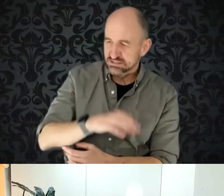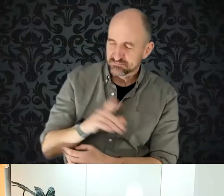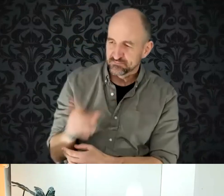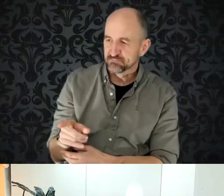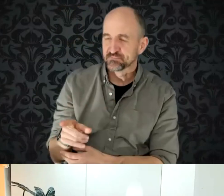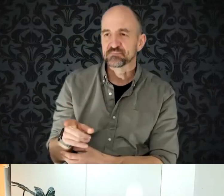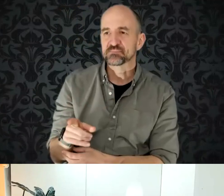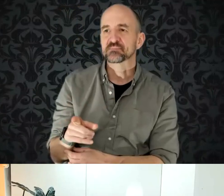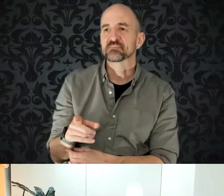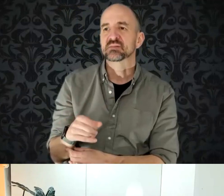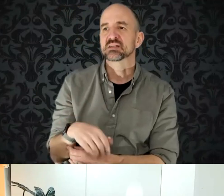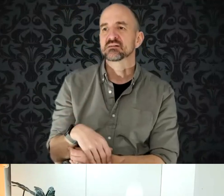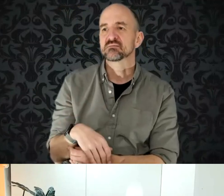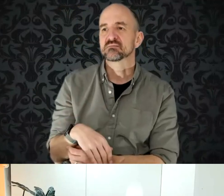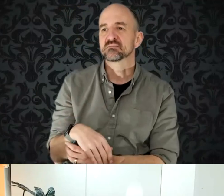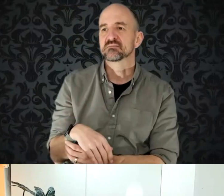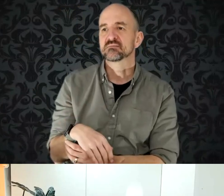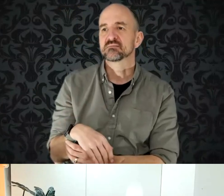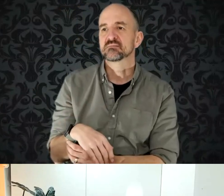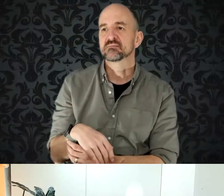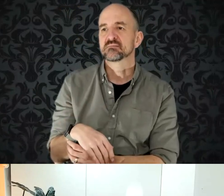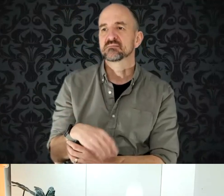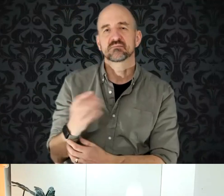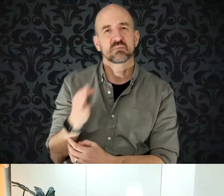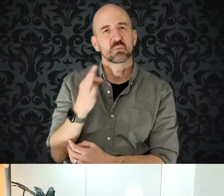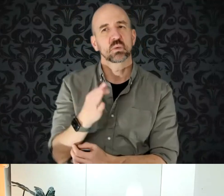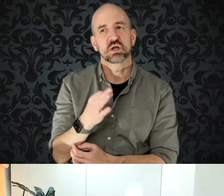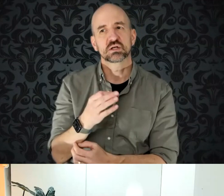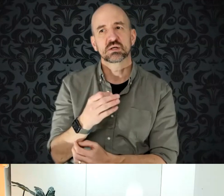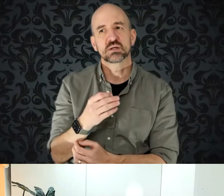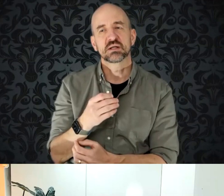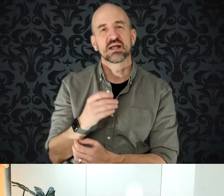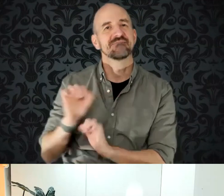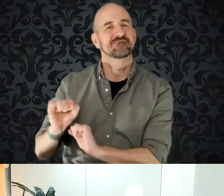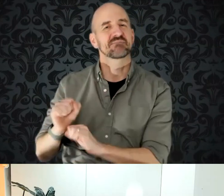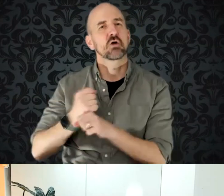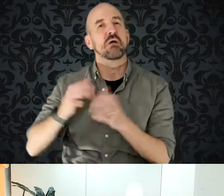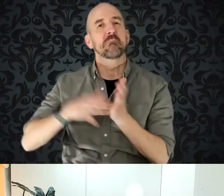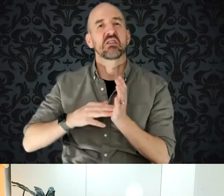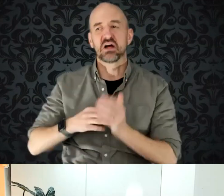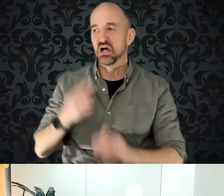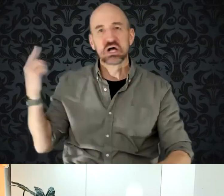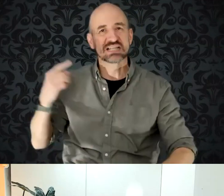I had another thought, and it has come out of my head as it will do for now.